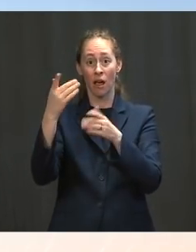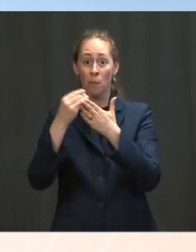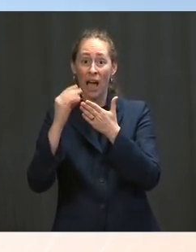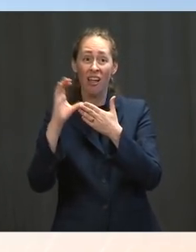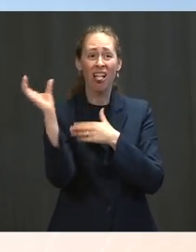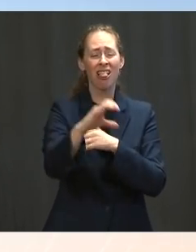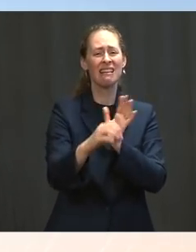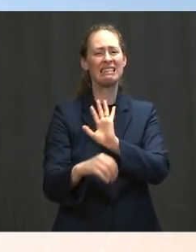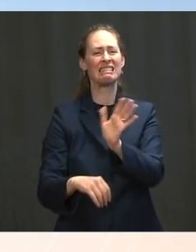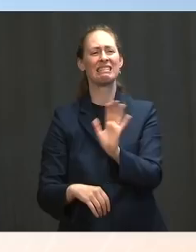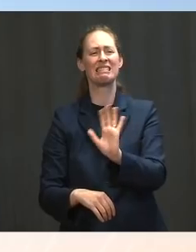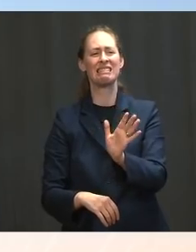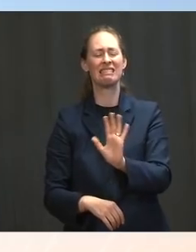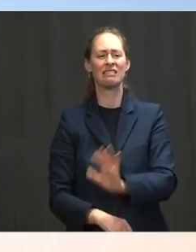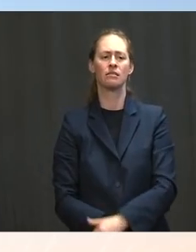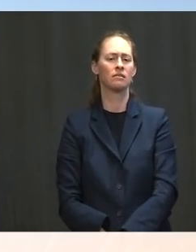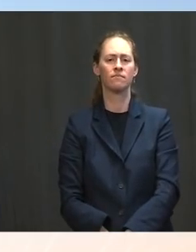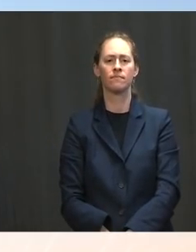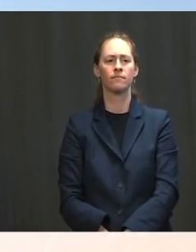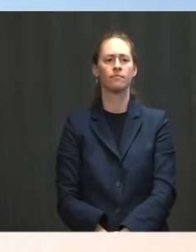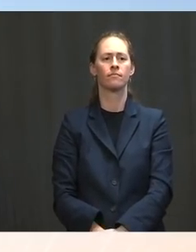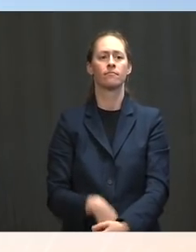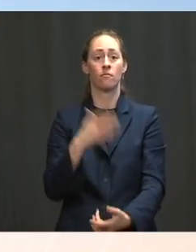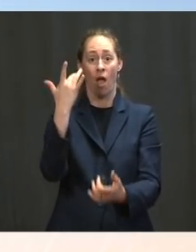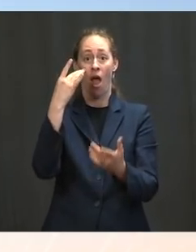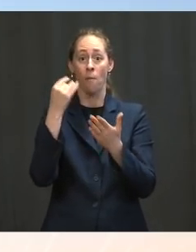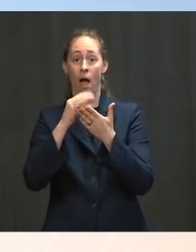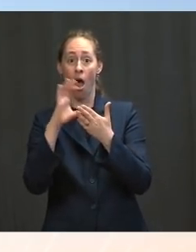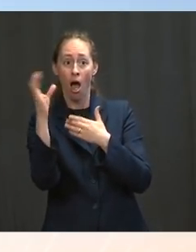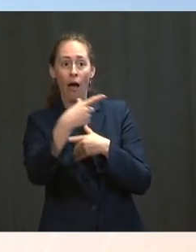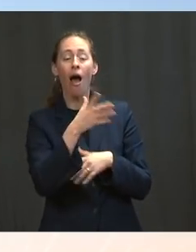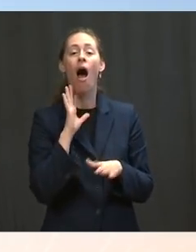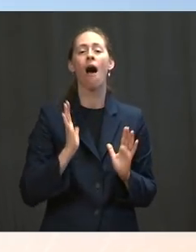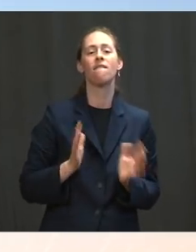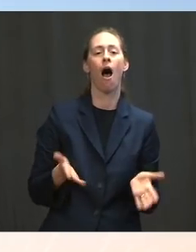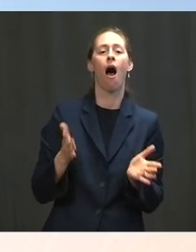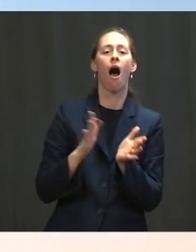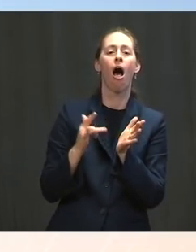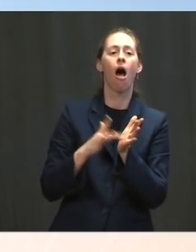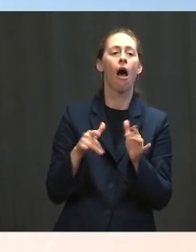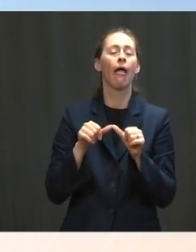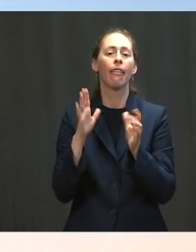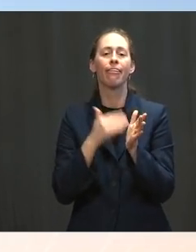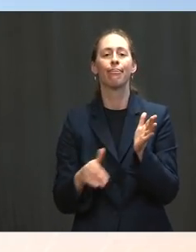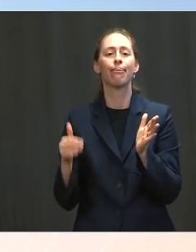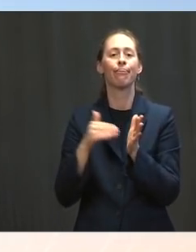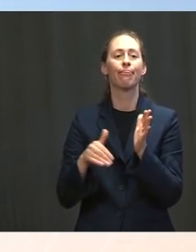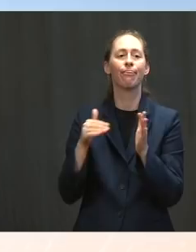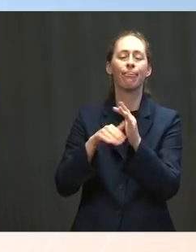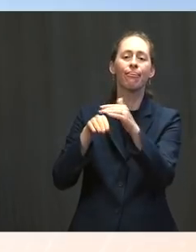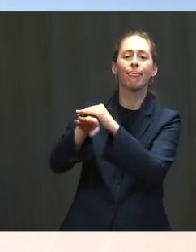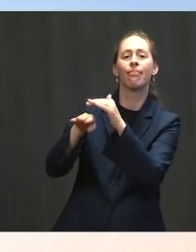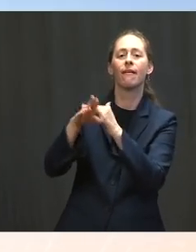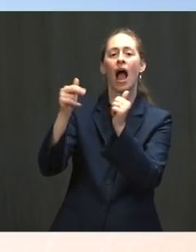given it incentivizes bad actors to repeat this behavior. In terms of whether the company has paid ransom,